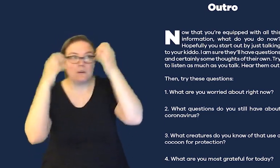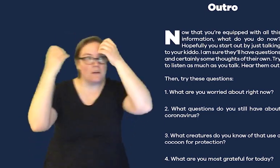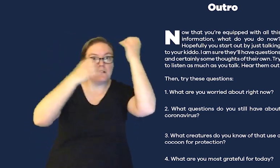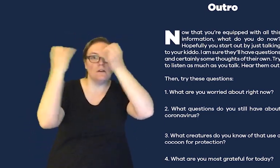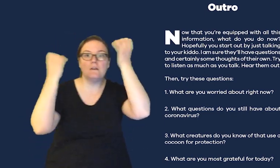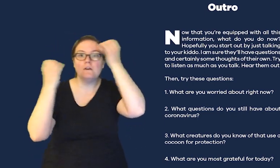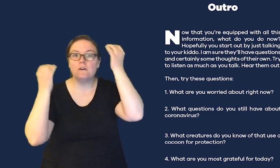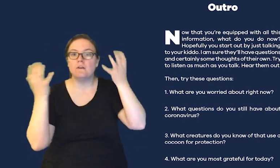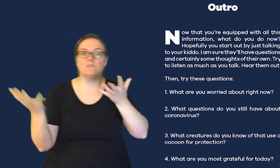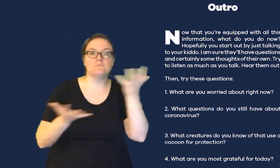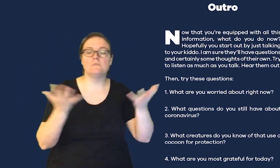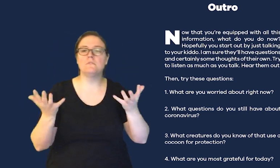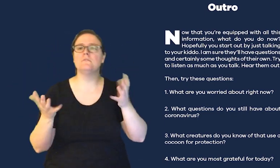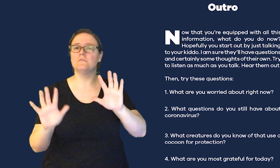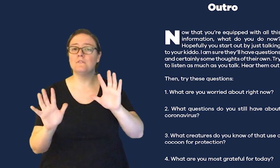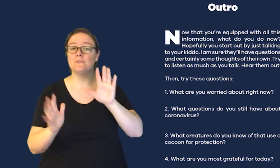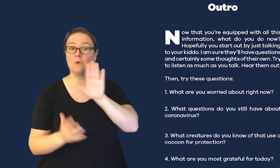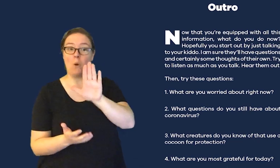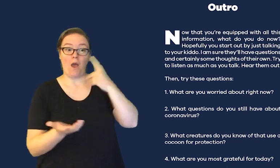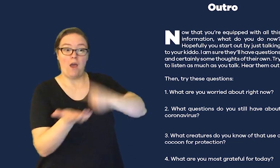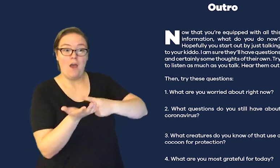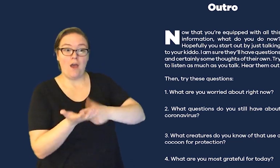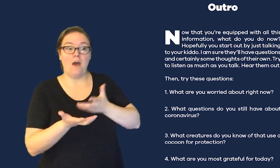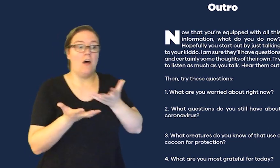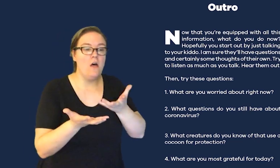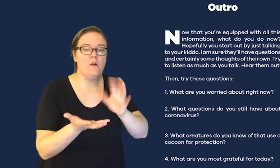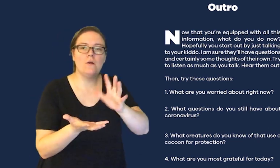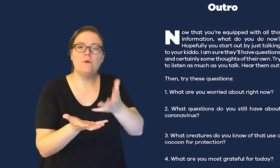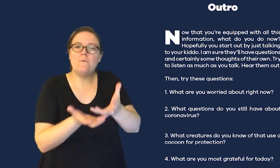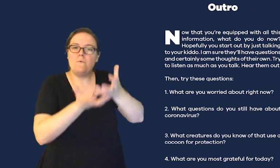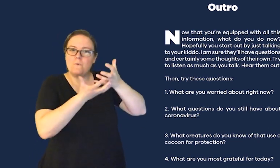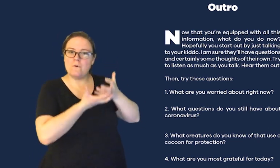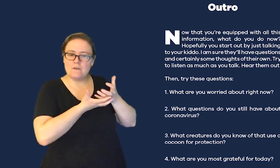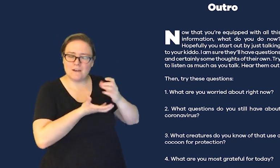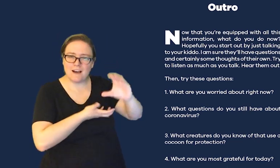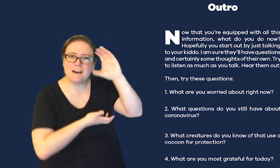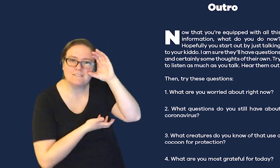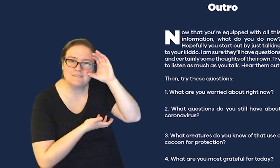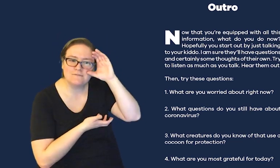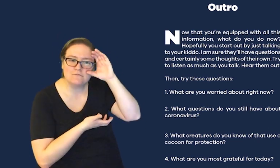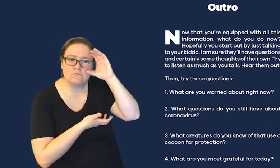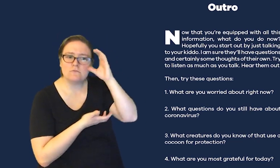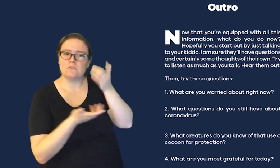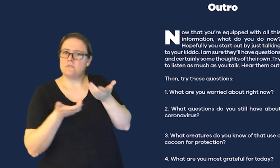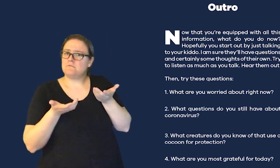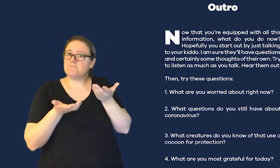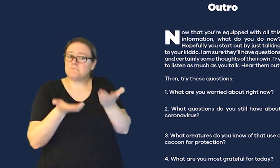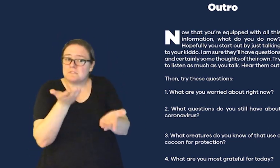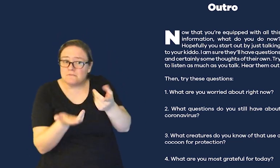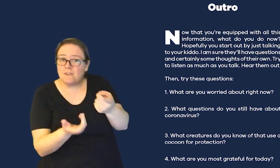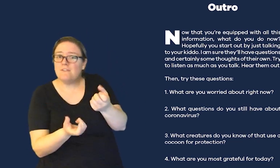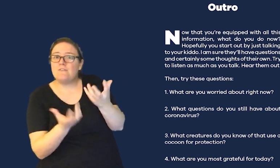certainly some thoughts of their own. Try to listen as much as you talk.